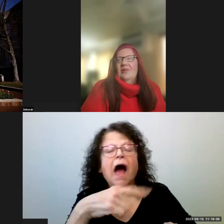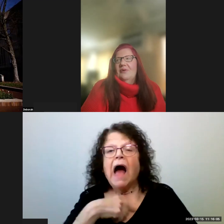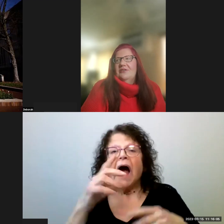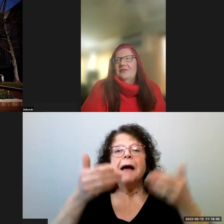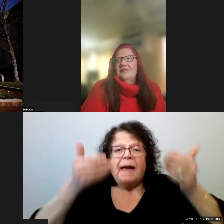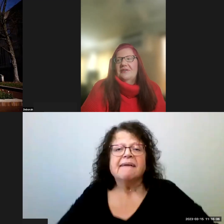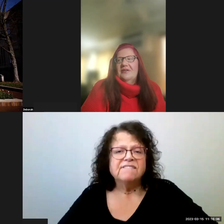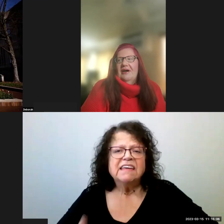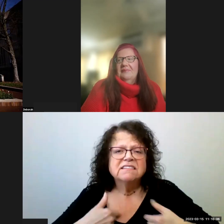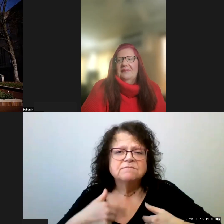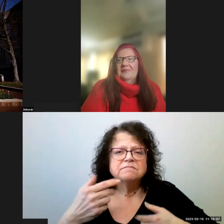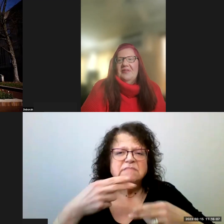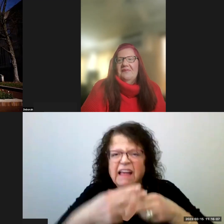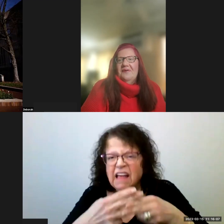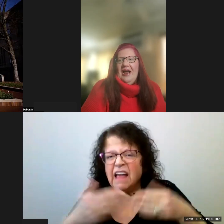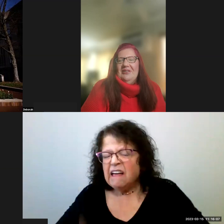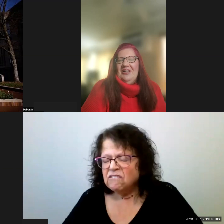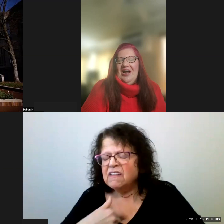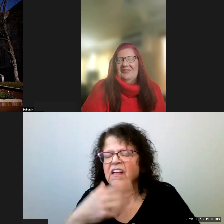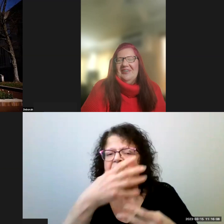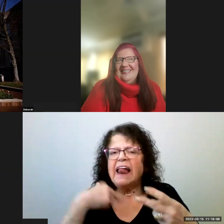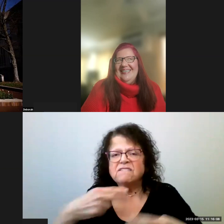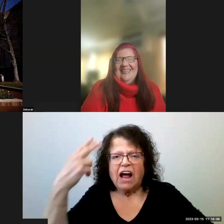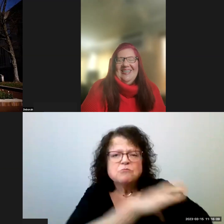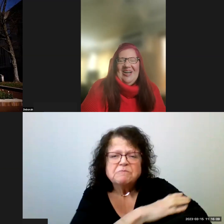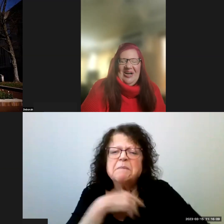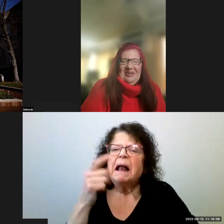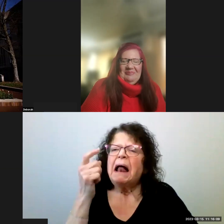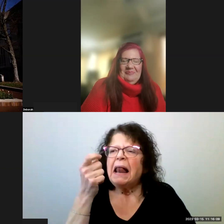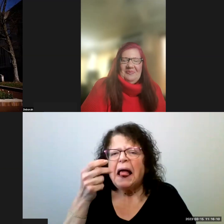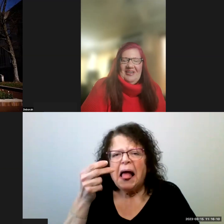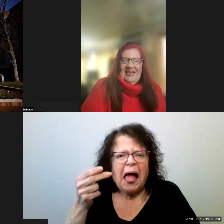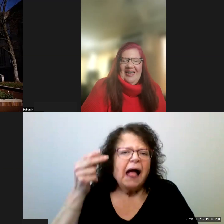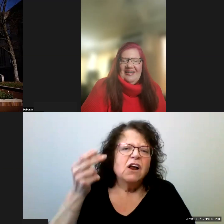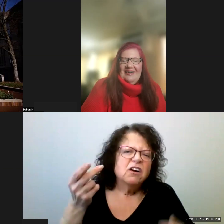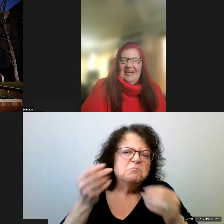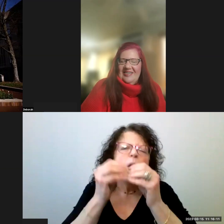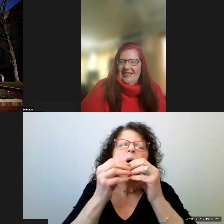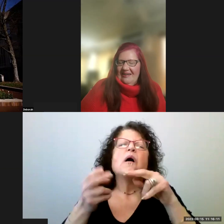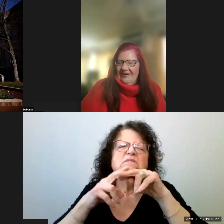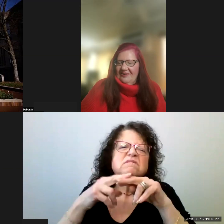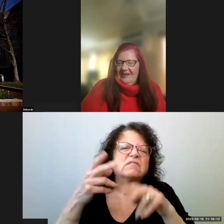high blood pressure. Therefore, I'm a little higher risk.